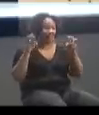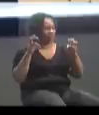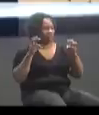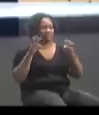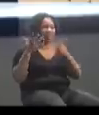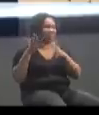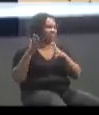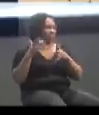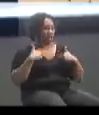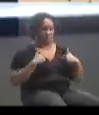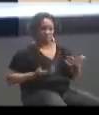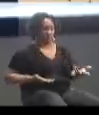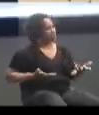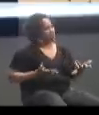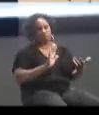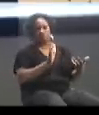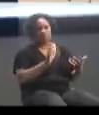AT LEAST WHILE I'M HERE.